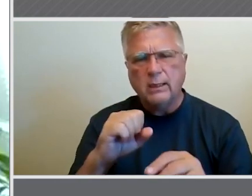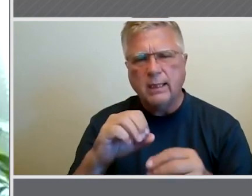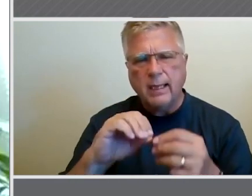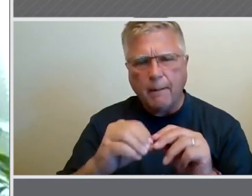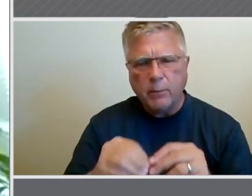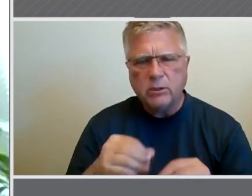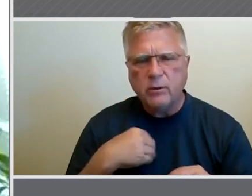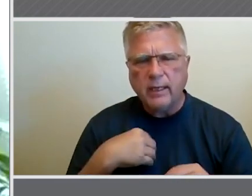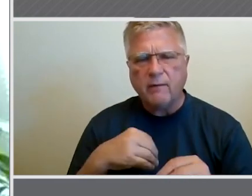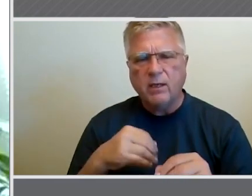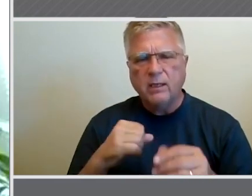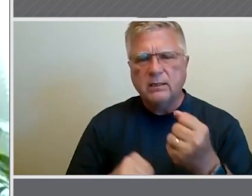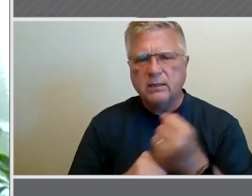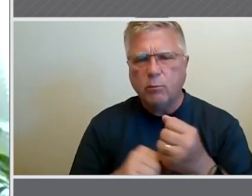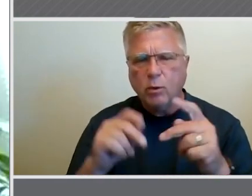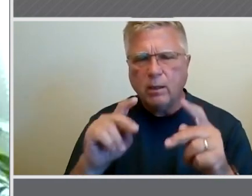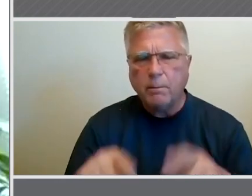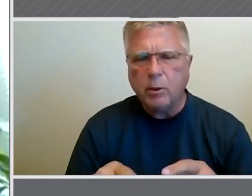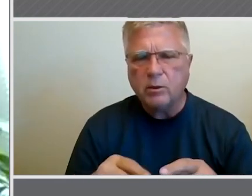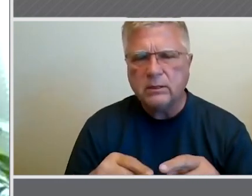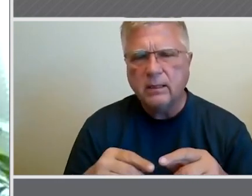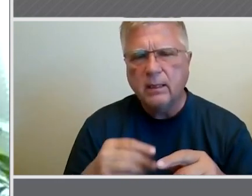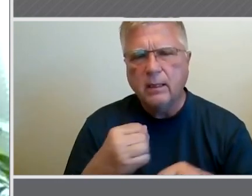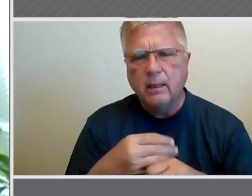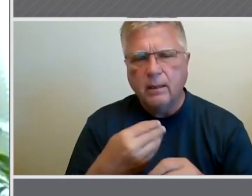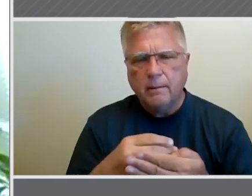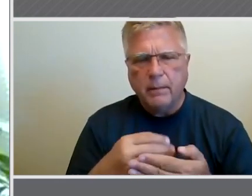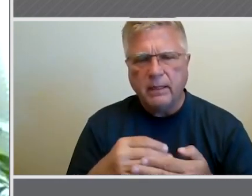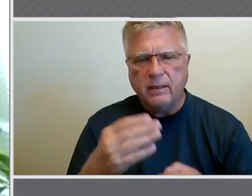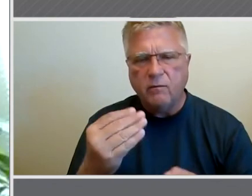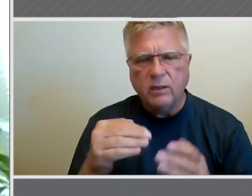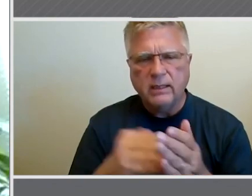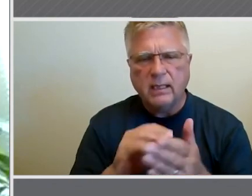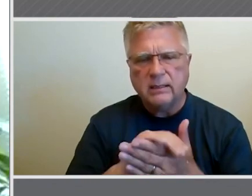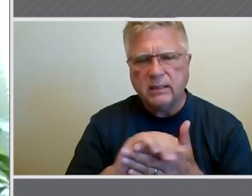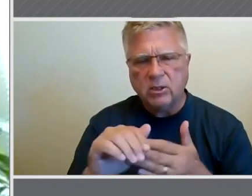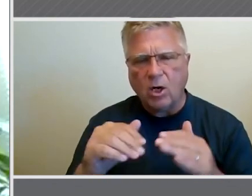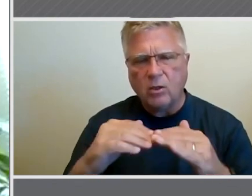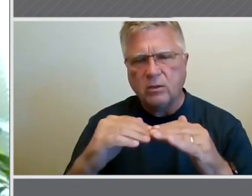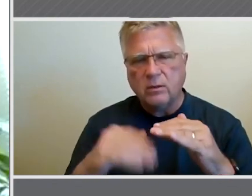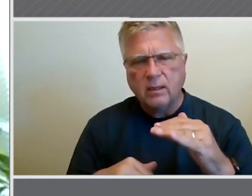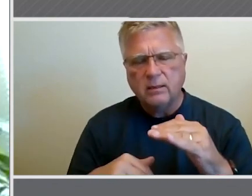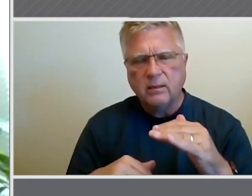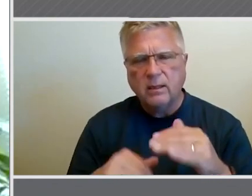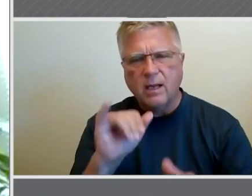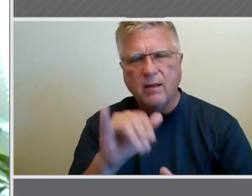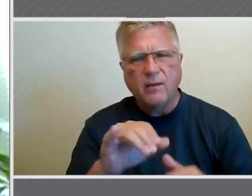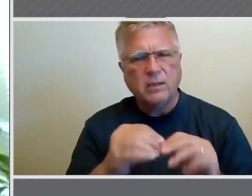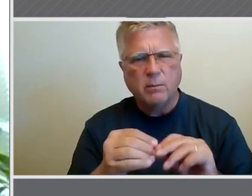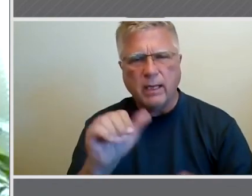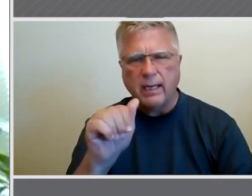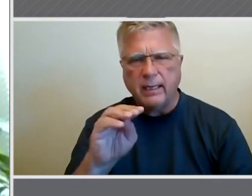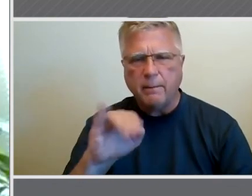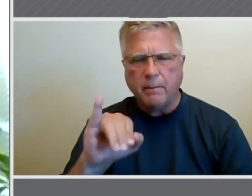Those numbers so am I stands for area median income.